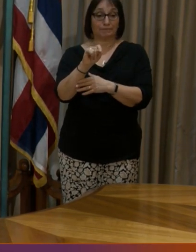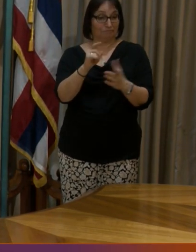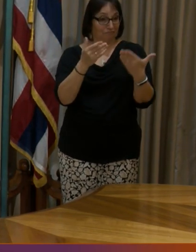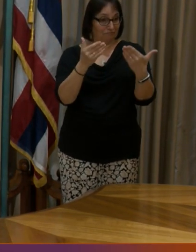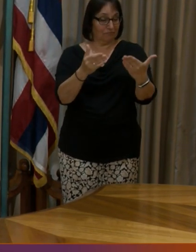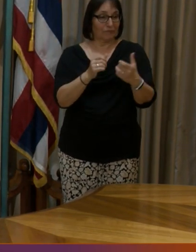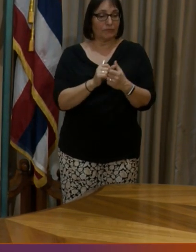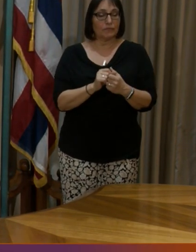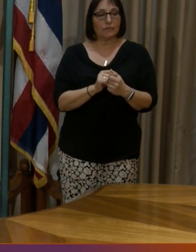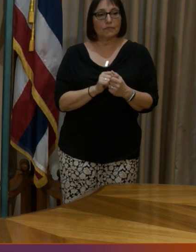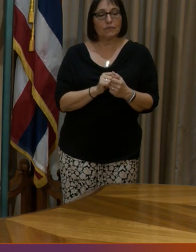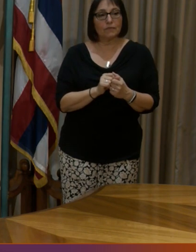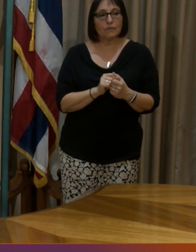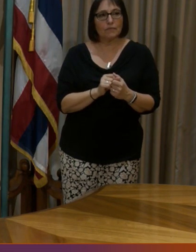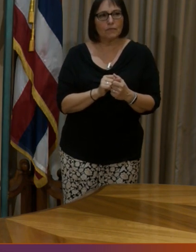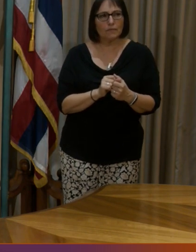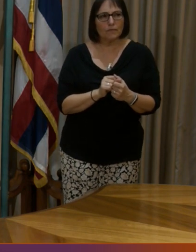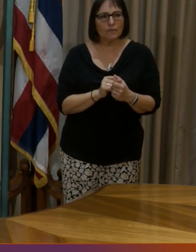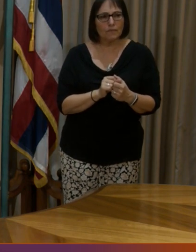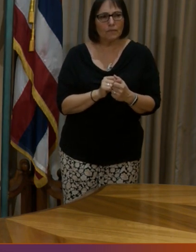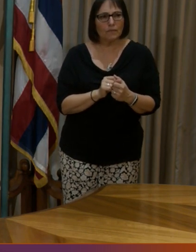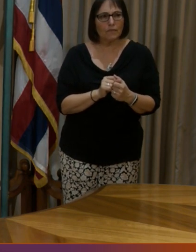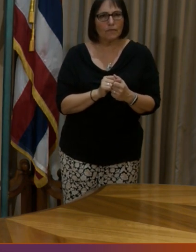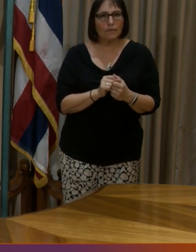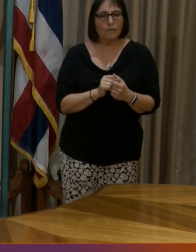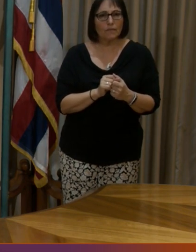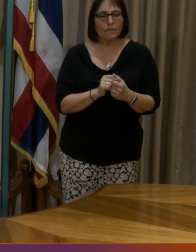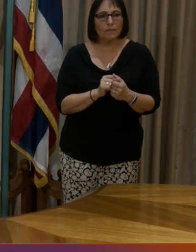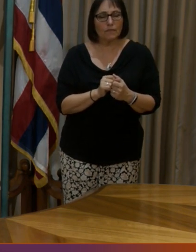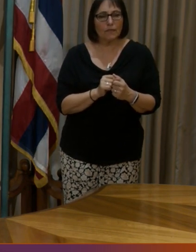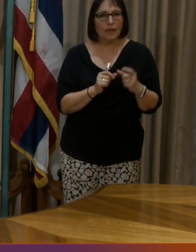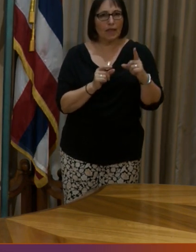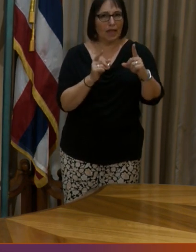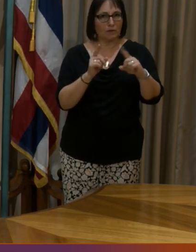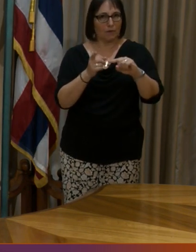COME CIVIL BEAT. YOU HAVE THE FIRST QUESTION SO